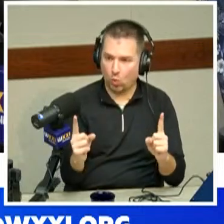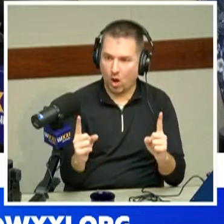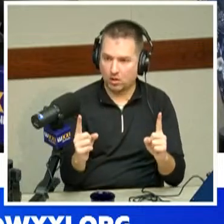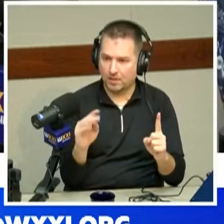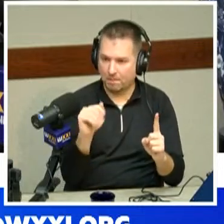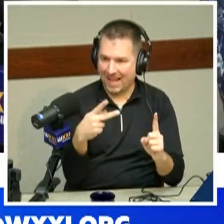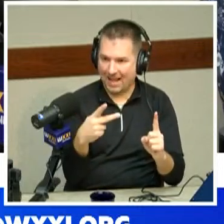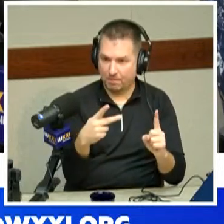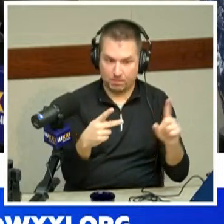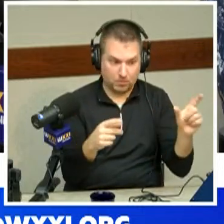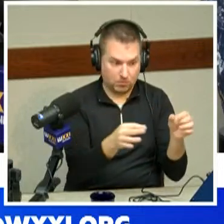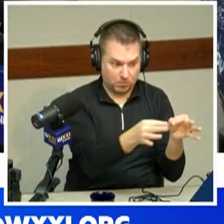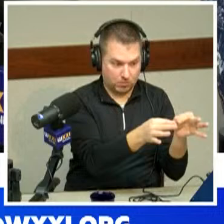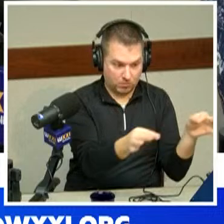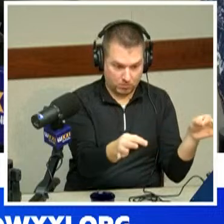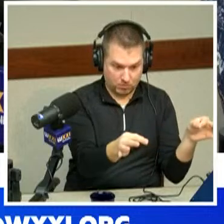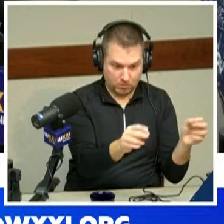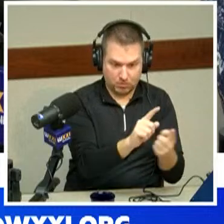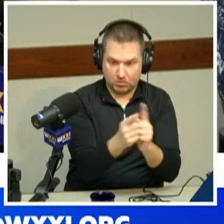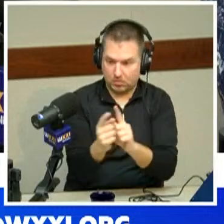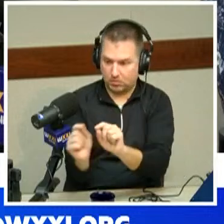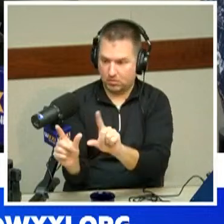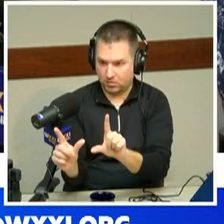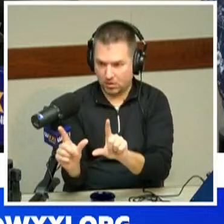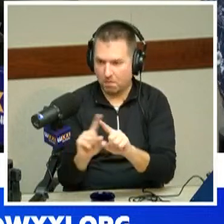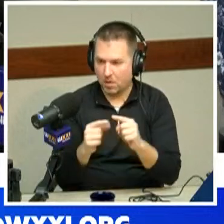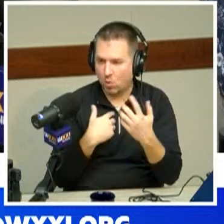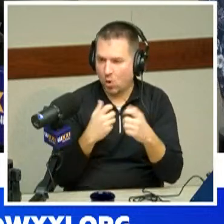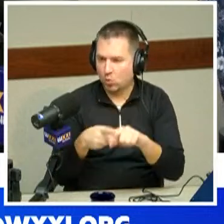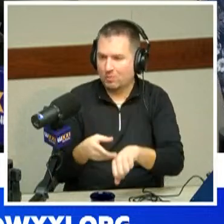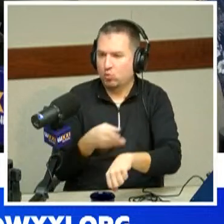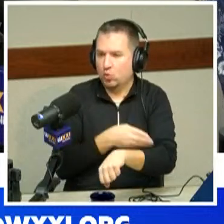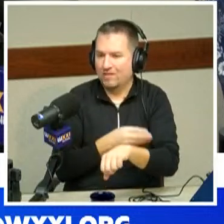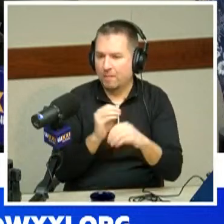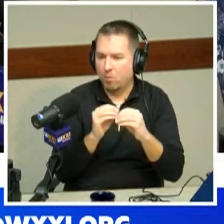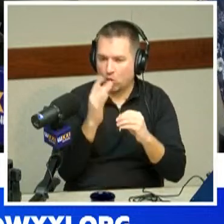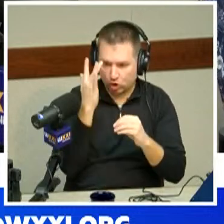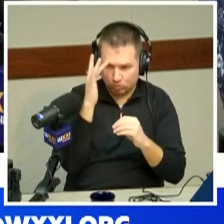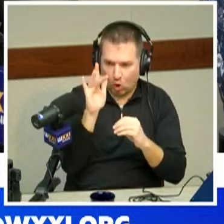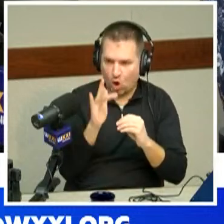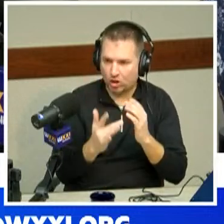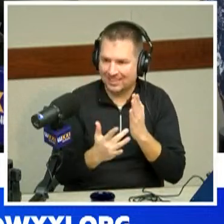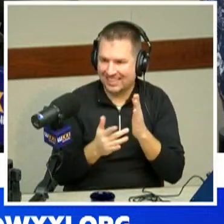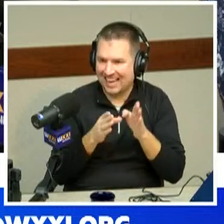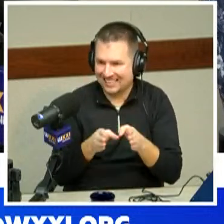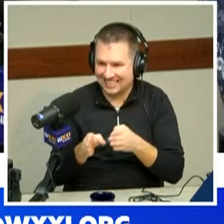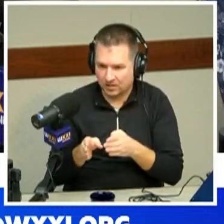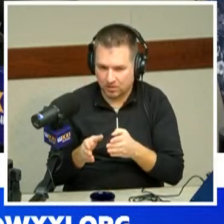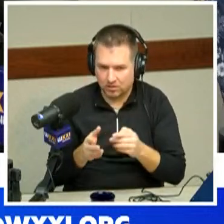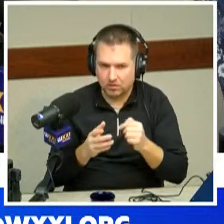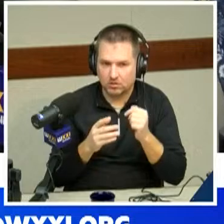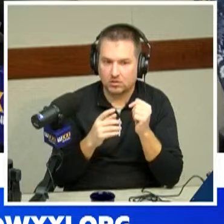look into some smarter mapping um technique you know sometimes you've already have received the